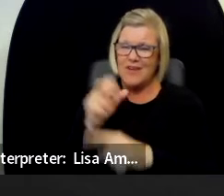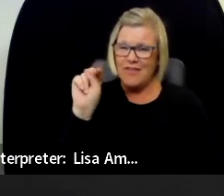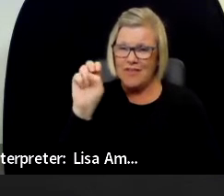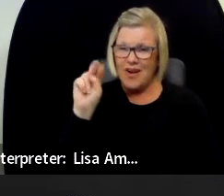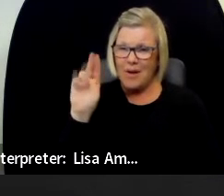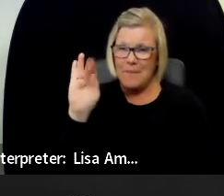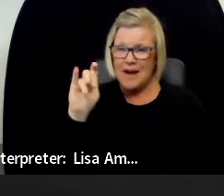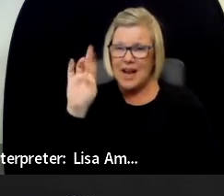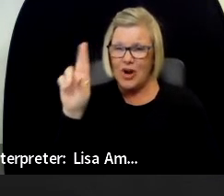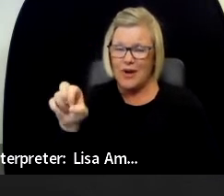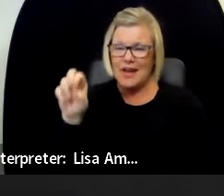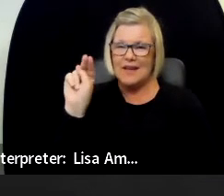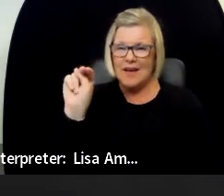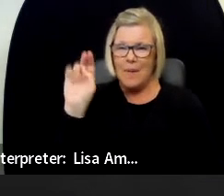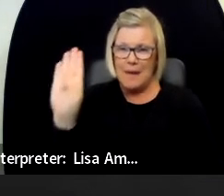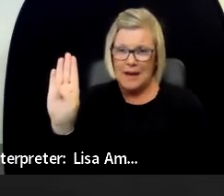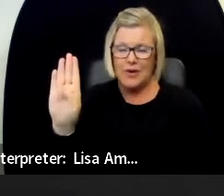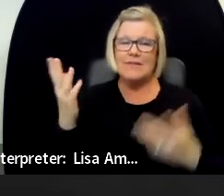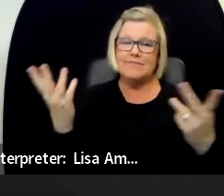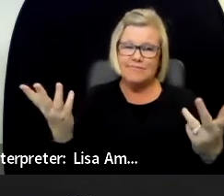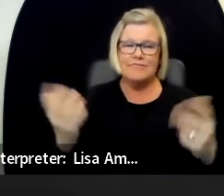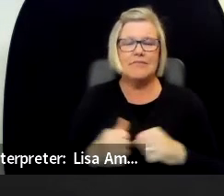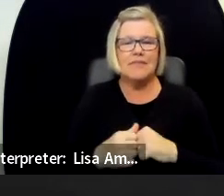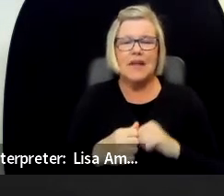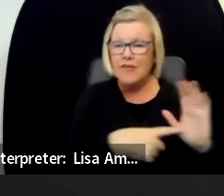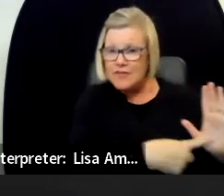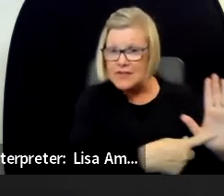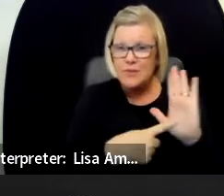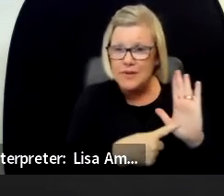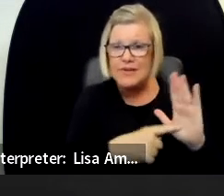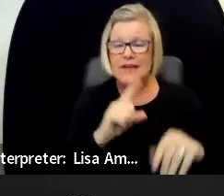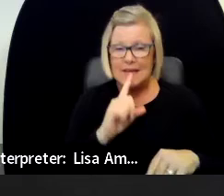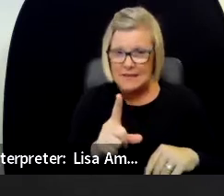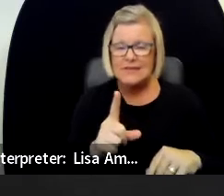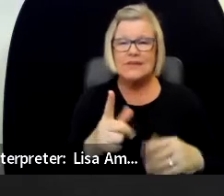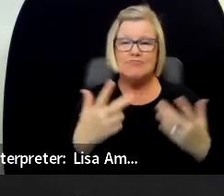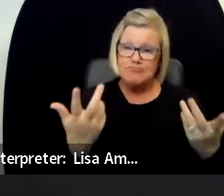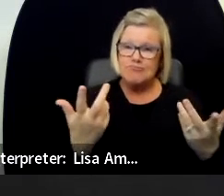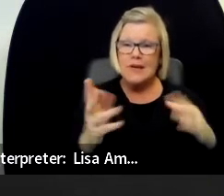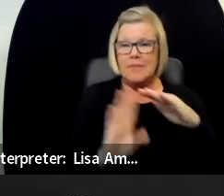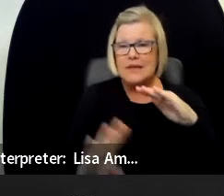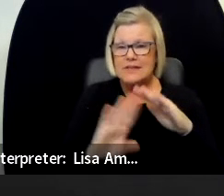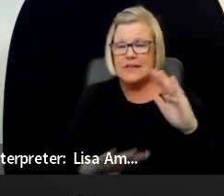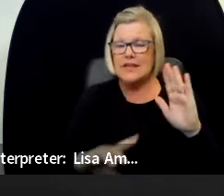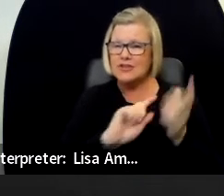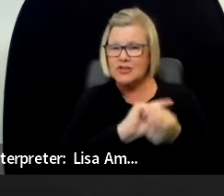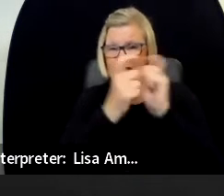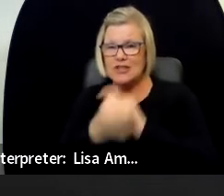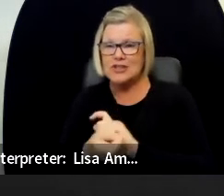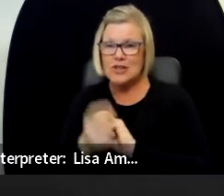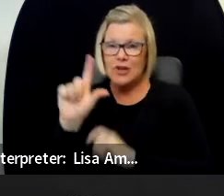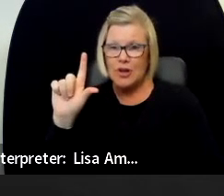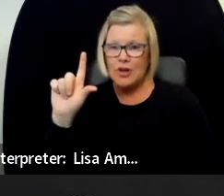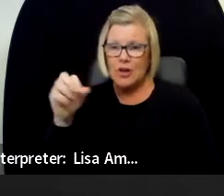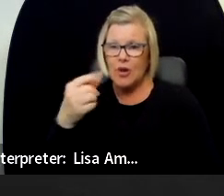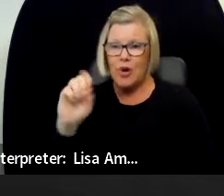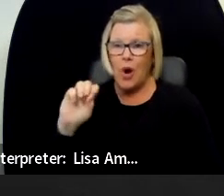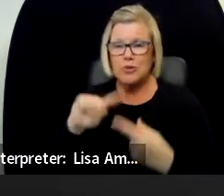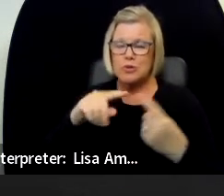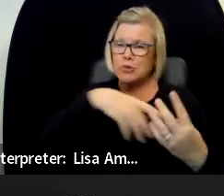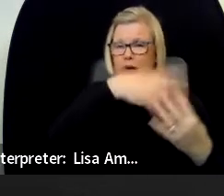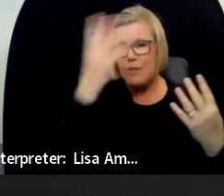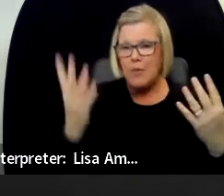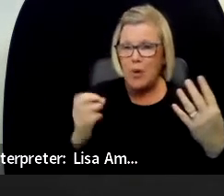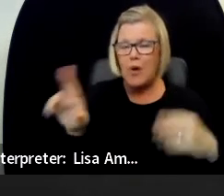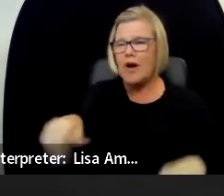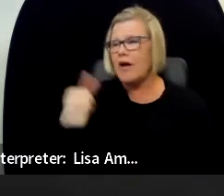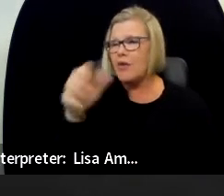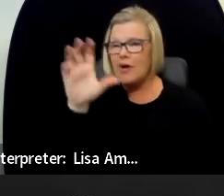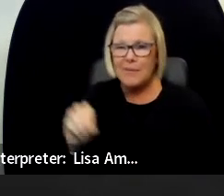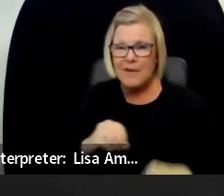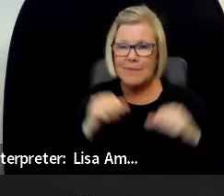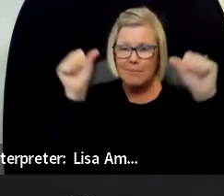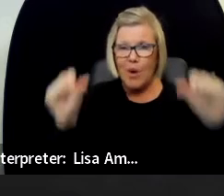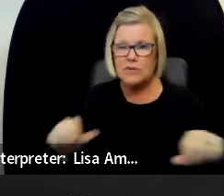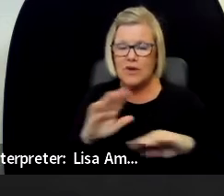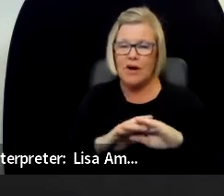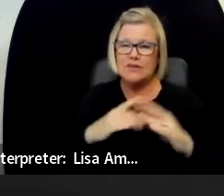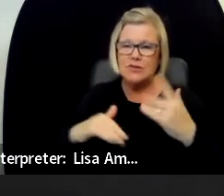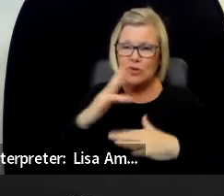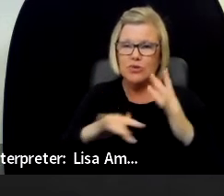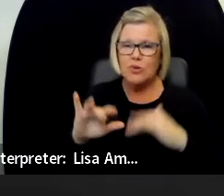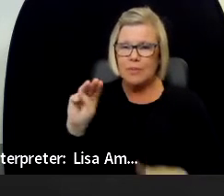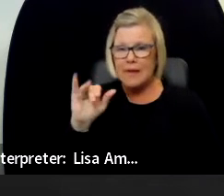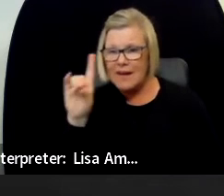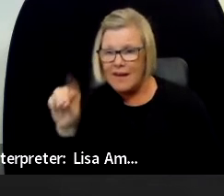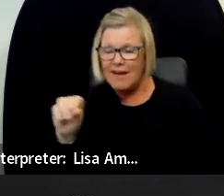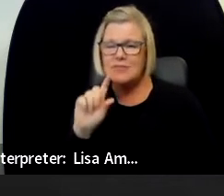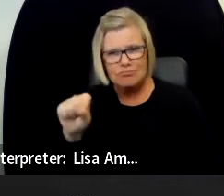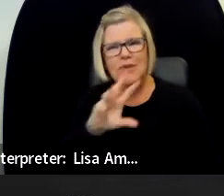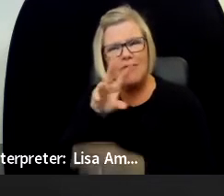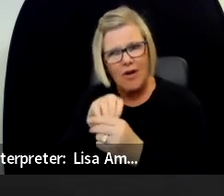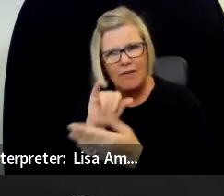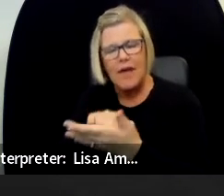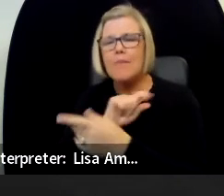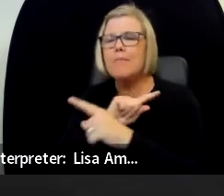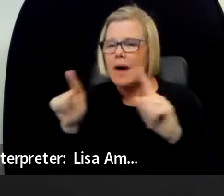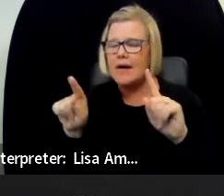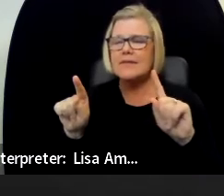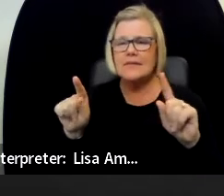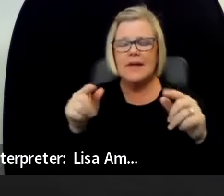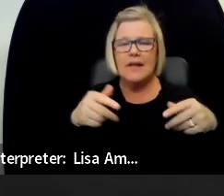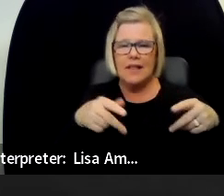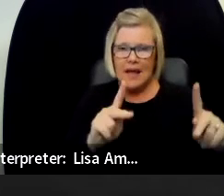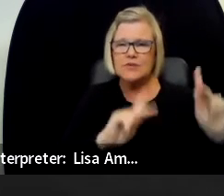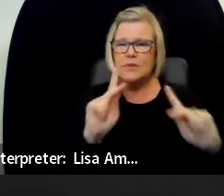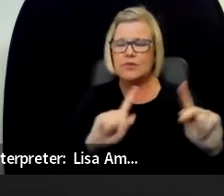I MEAN, OUR ENROLLMENT FORMS AND THE SURVEYS THAT WE PRODUCE INTERNALLY. THOSE ALSO SIGNAL INCLUSION, IF THERE IS JUST TWO CHOICES FOR GENDER, THAT THAT IS ALREADY SIGNALLING THAT THERE MAY NOT BE SPACE FOR PEOPLE WHO DO NOT FIT WITHIN THAT BINARY.